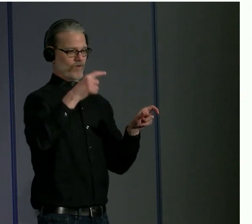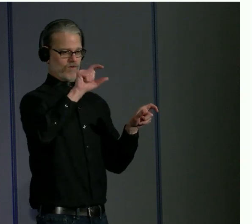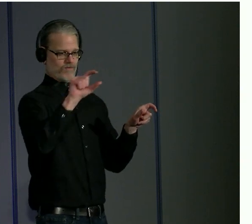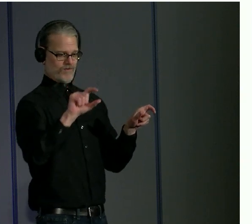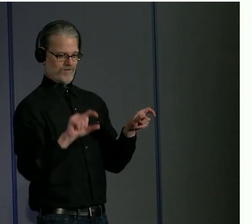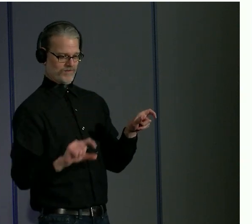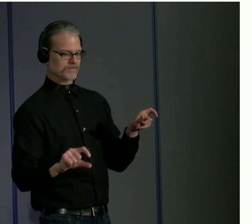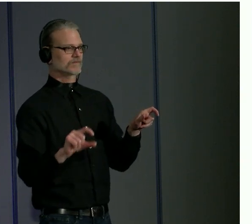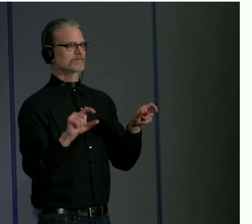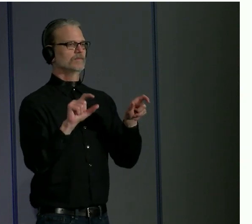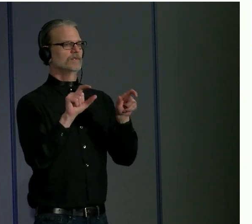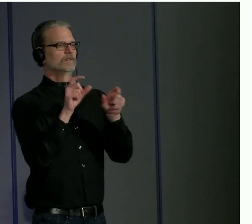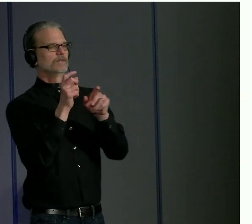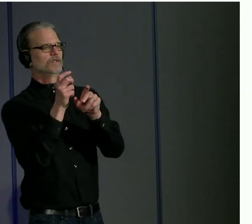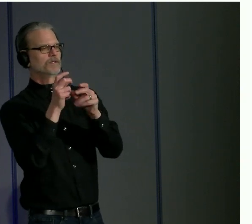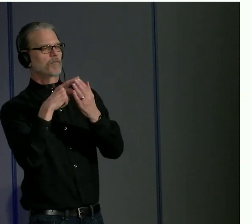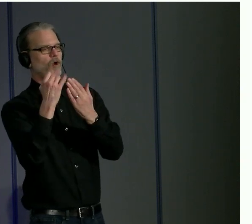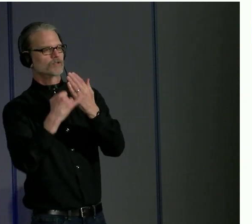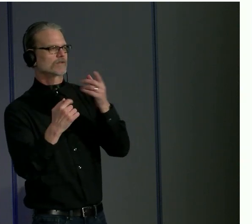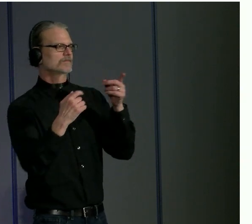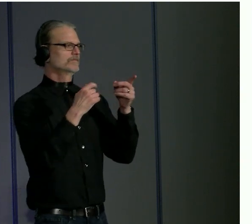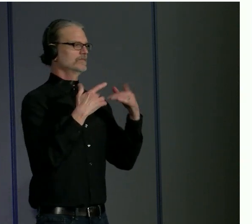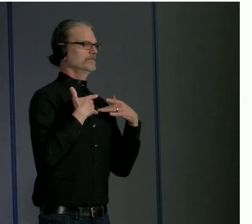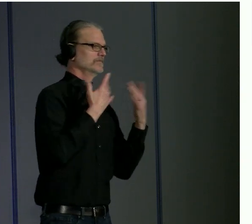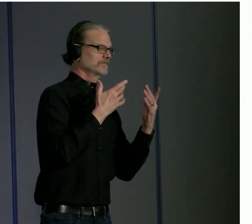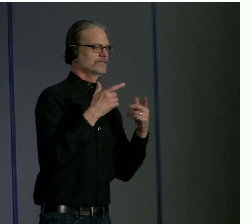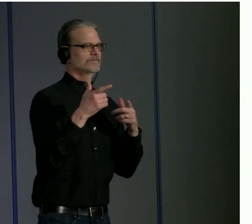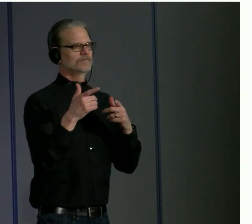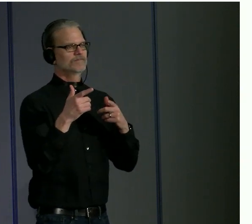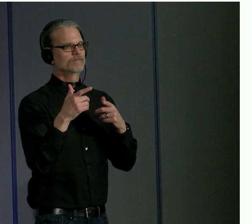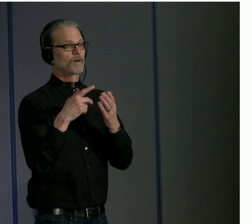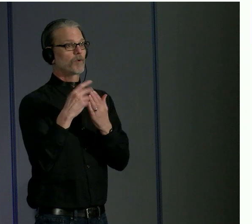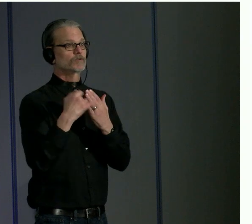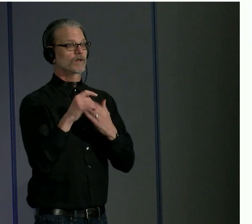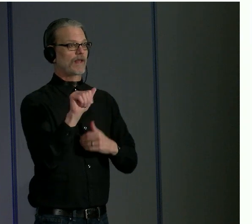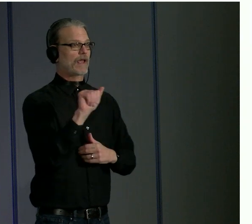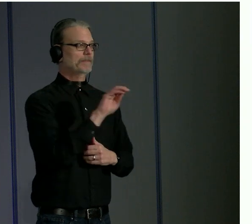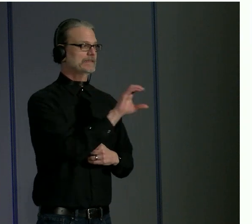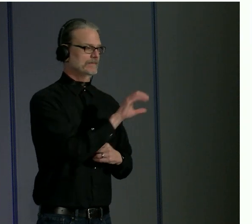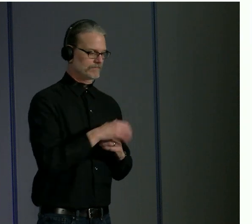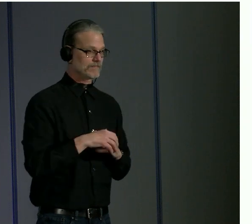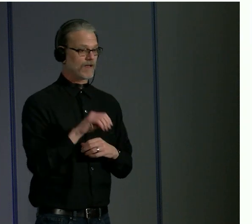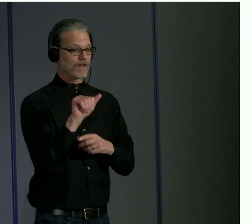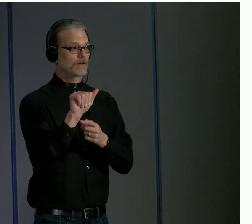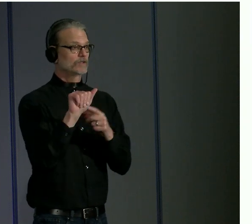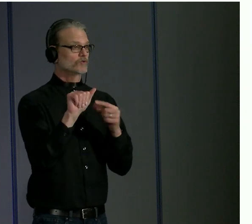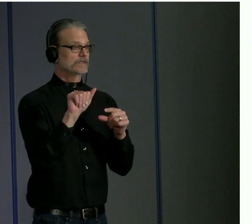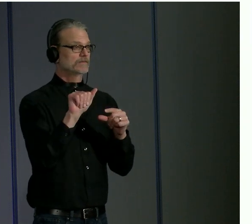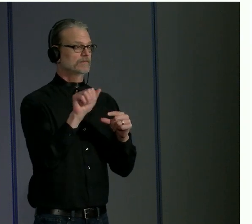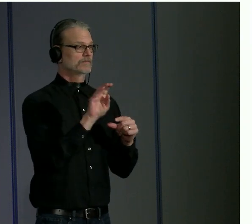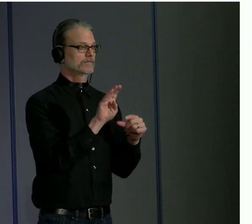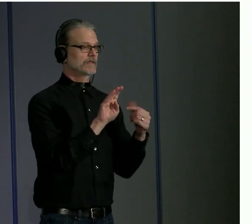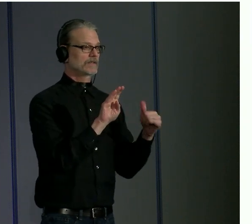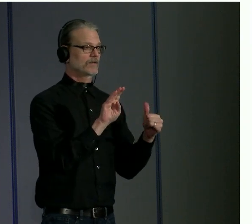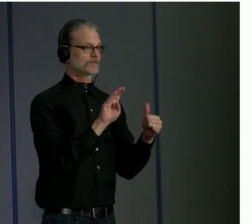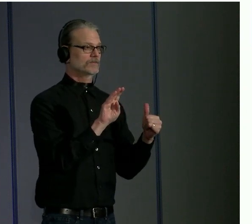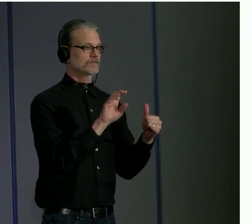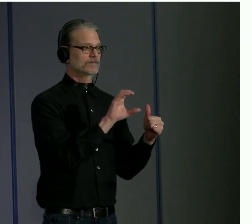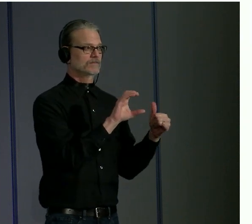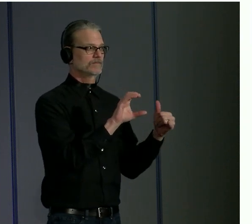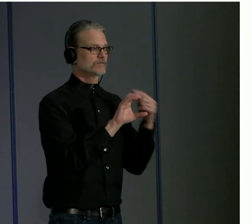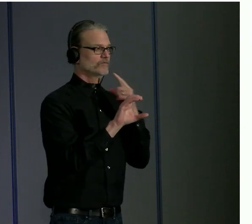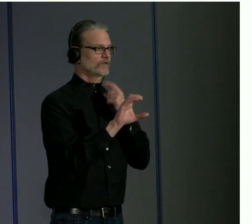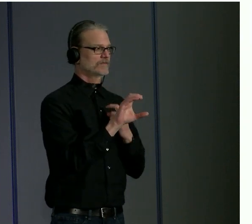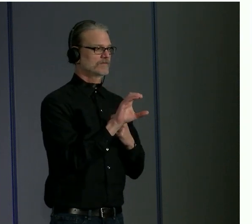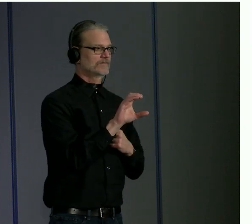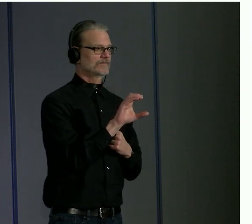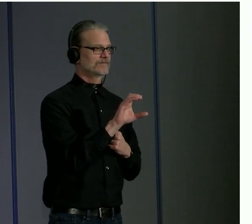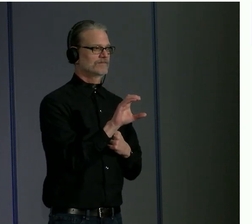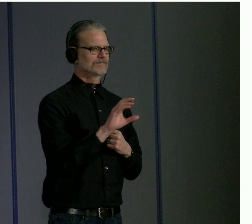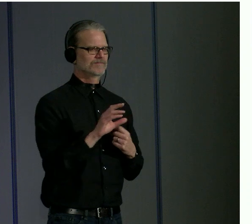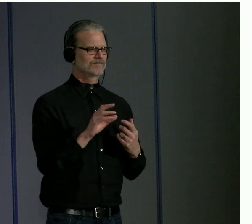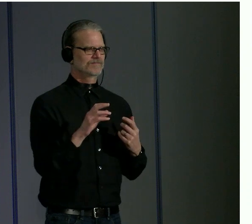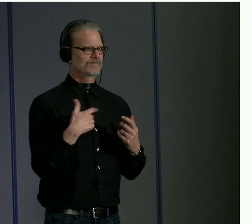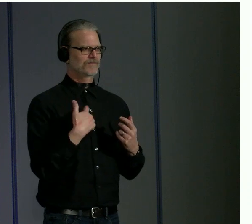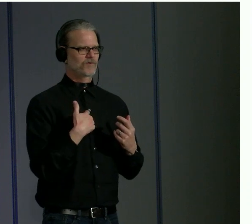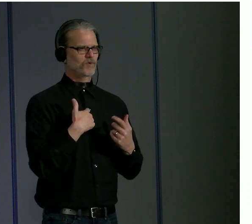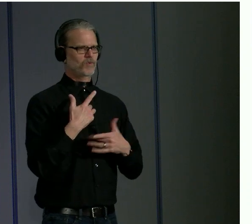status at the top. A is green, B is yellow, C is red. We use this all the time. We call